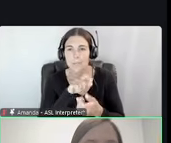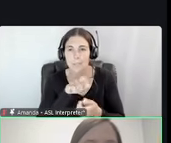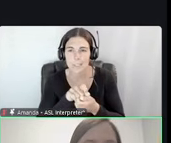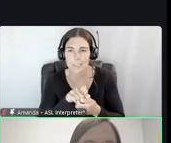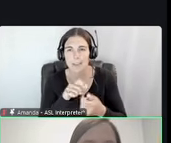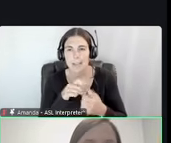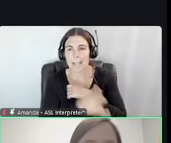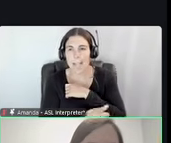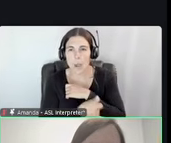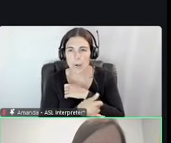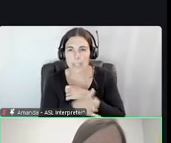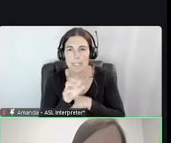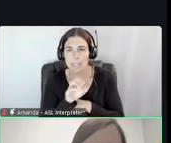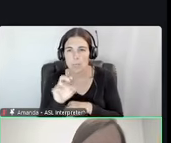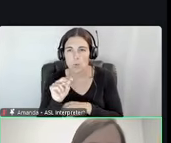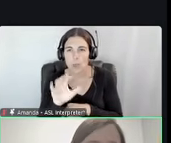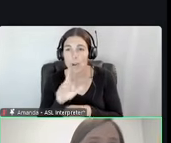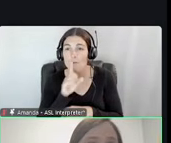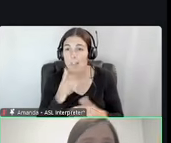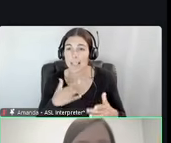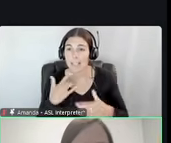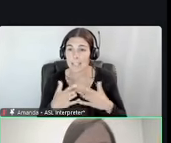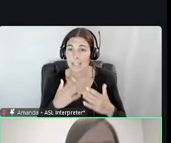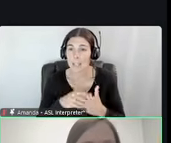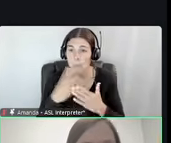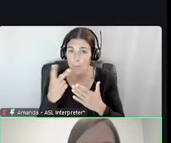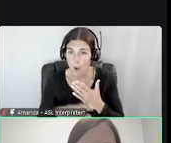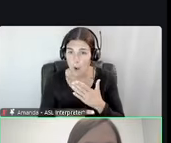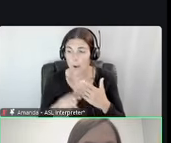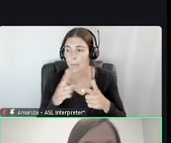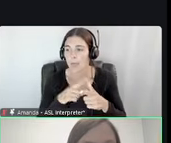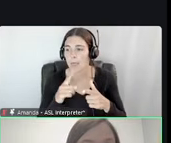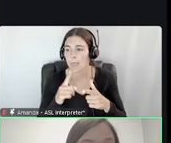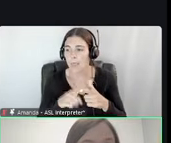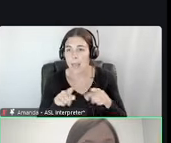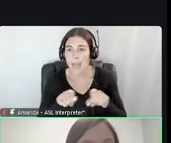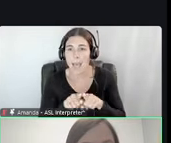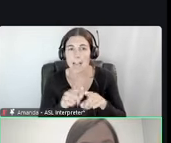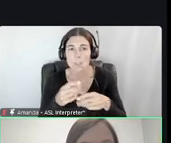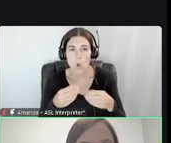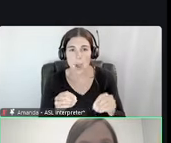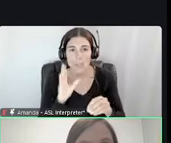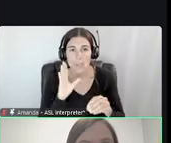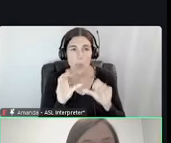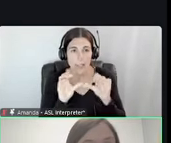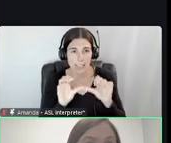Uh but it's a really exciting program. And then as an office, we're going to be continuing to recruit